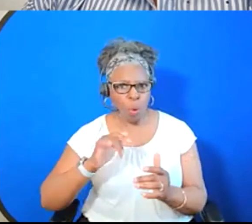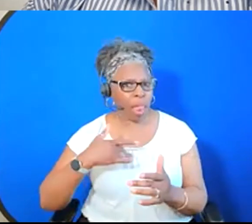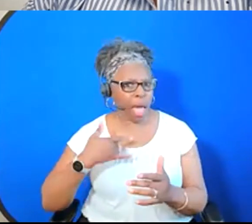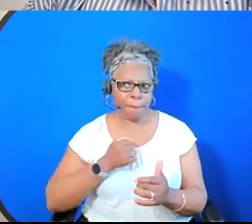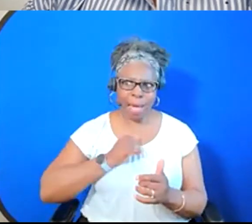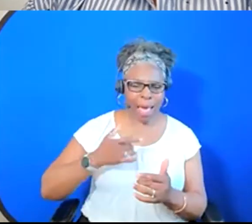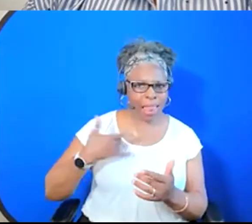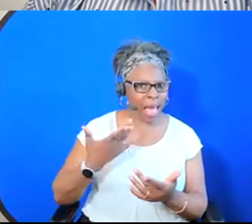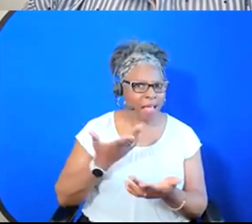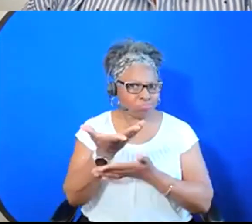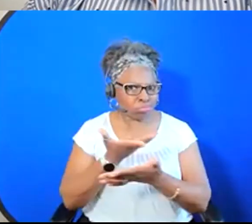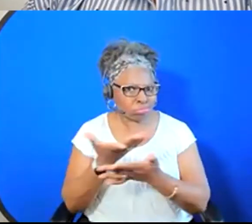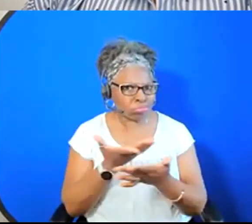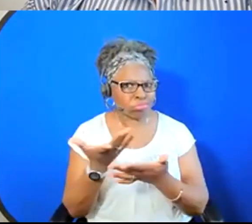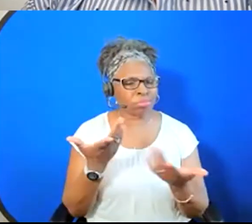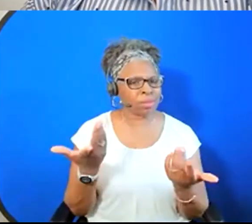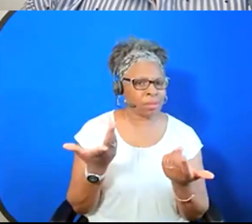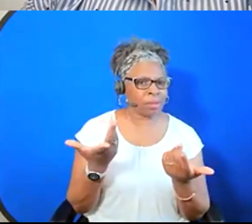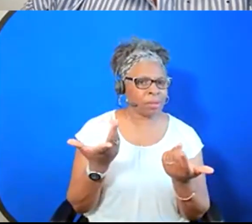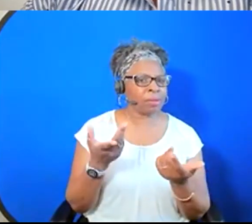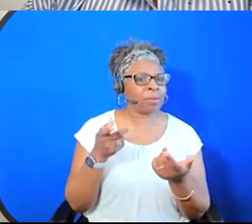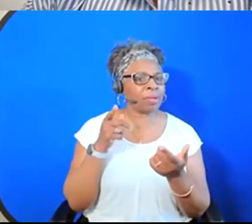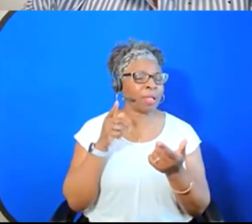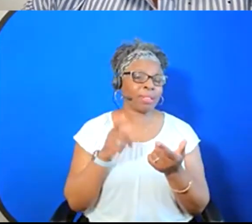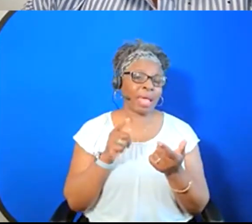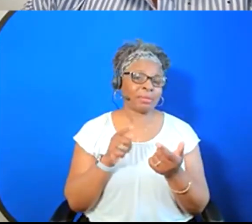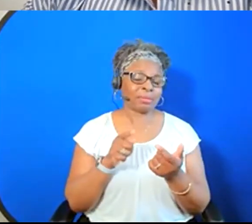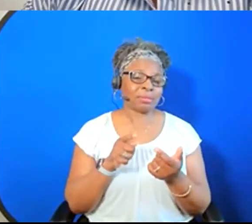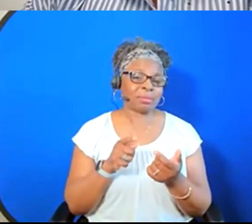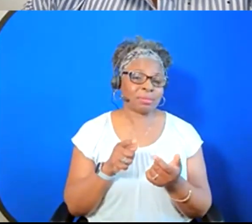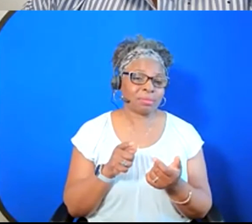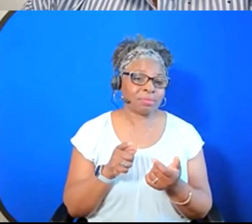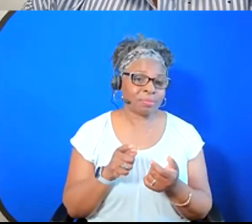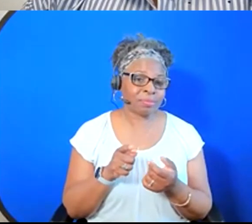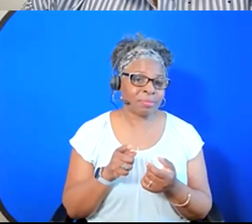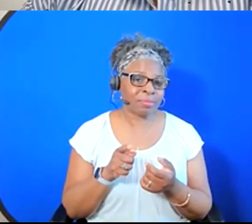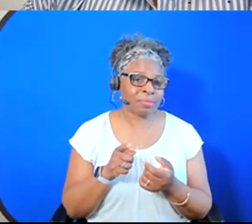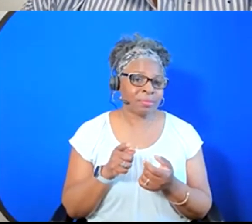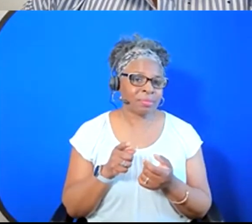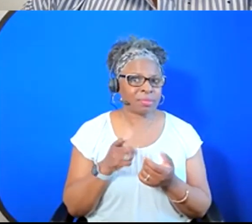And also, that can also take the form of just like phone calls and chatting with people.